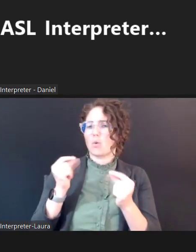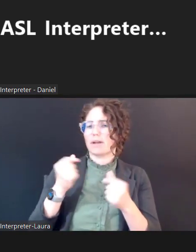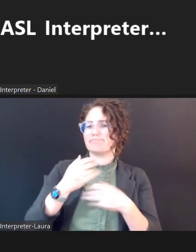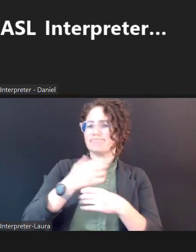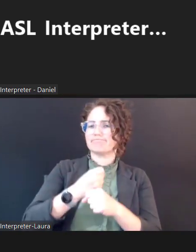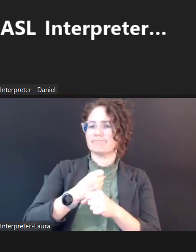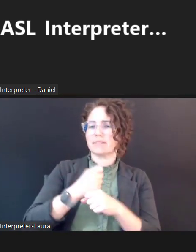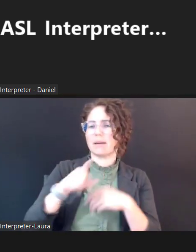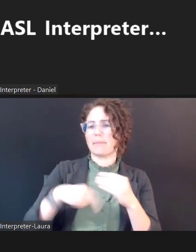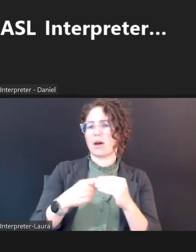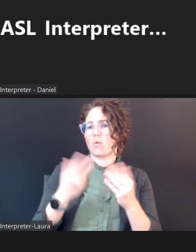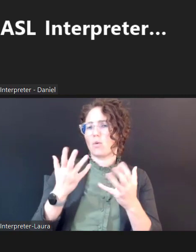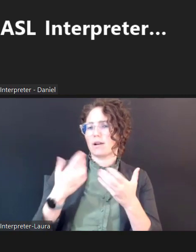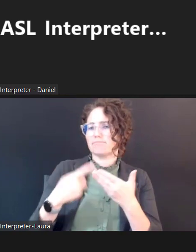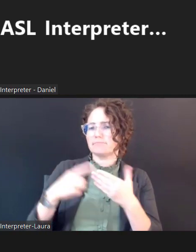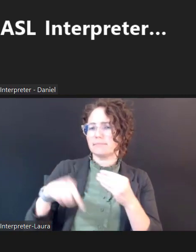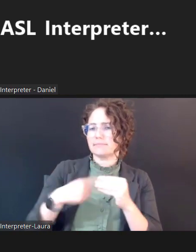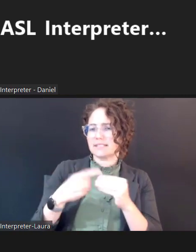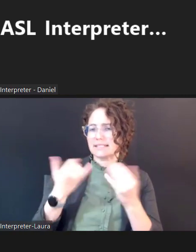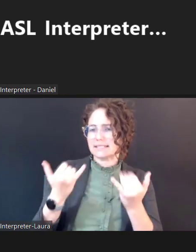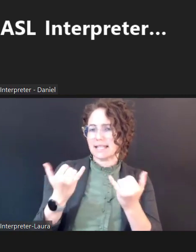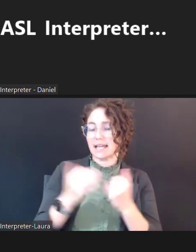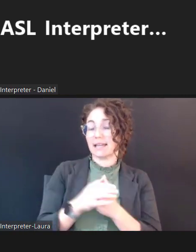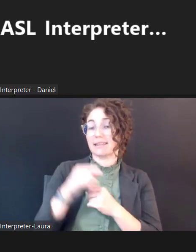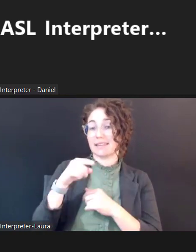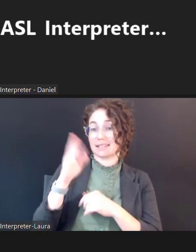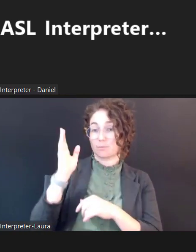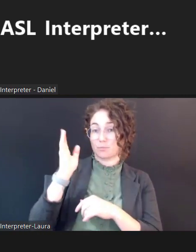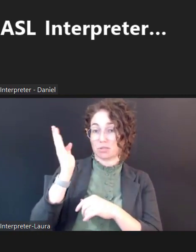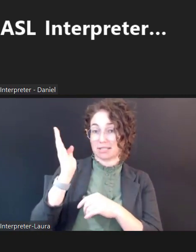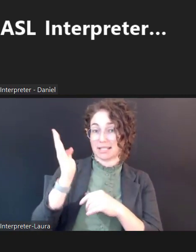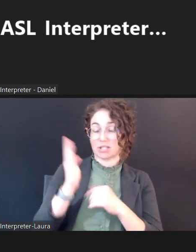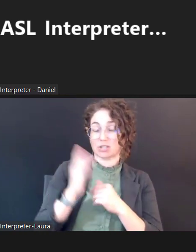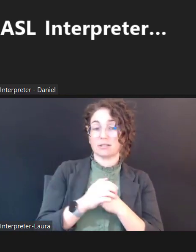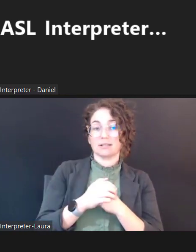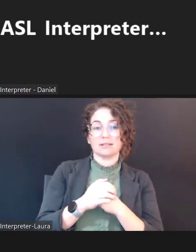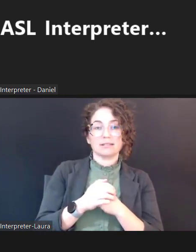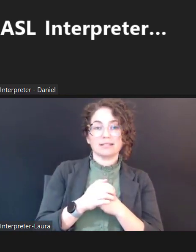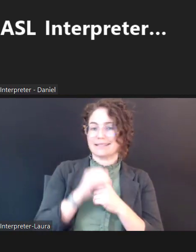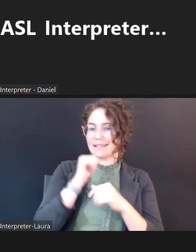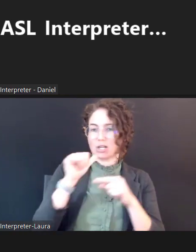cover today. While the presentation is not a training per se, our goal is to